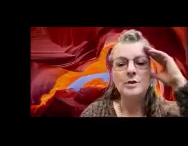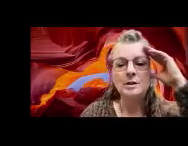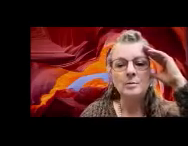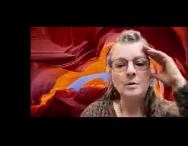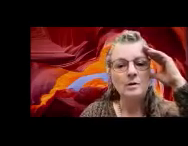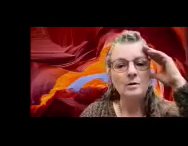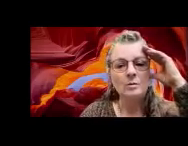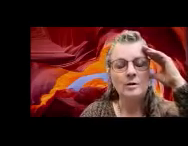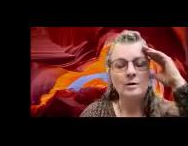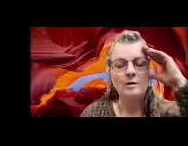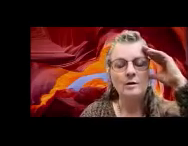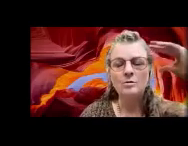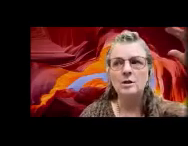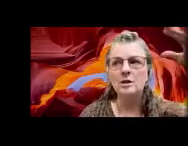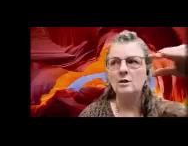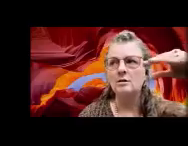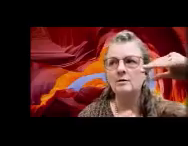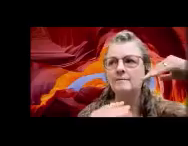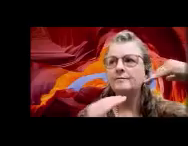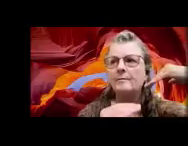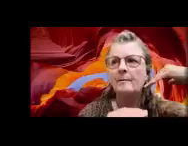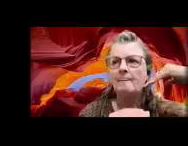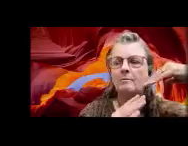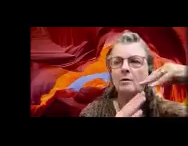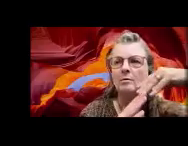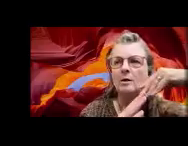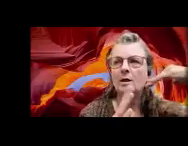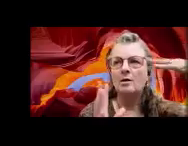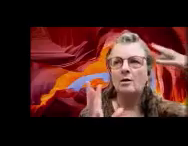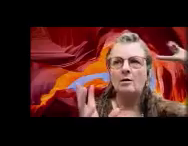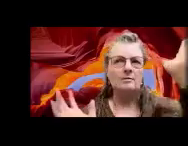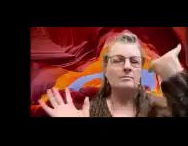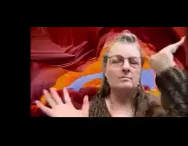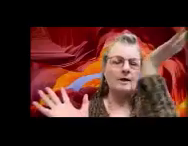symbol were the traditional, what we're going to call right